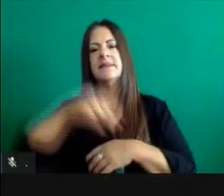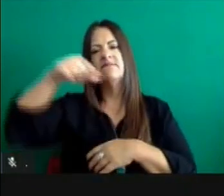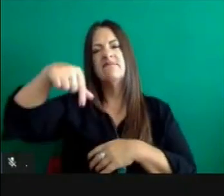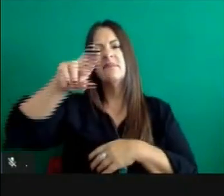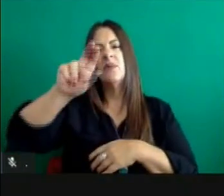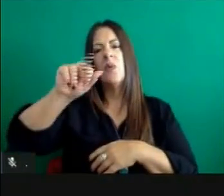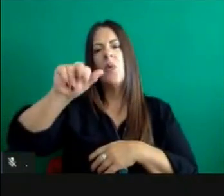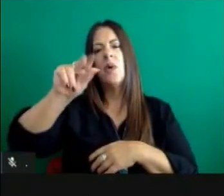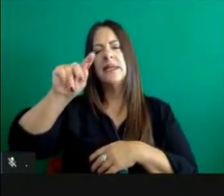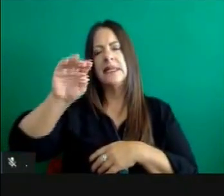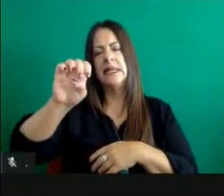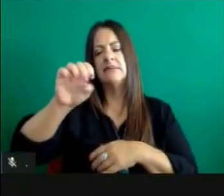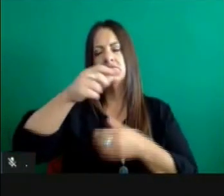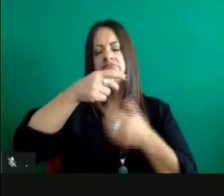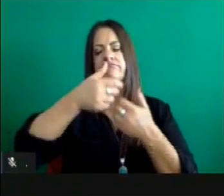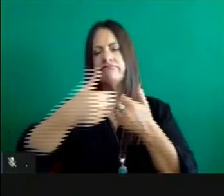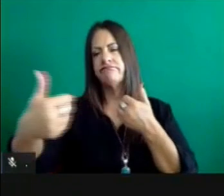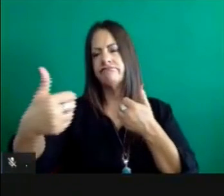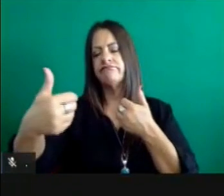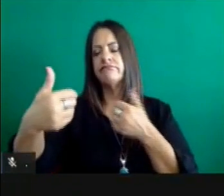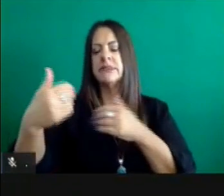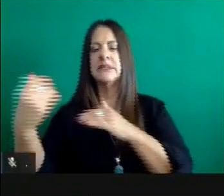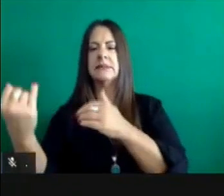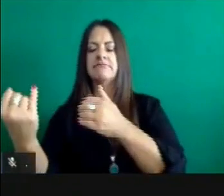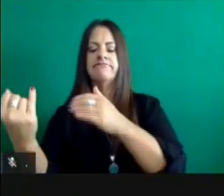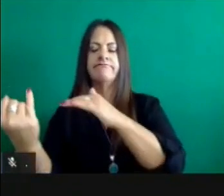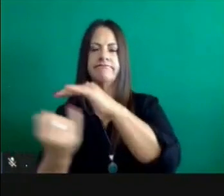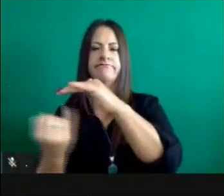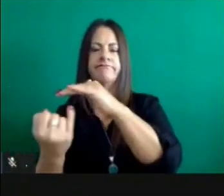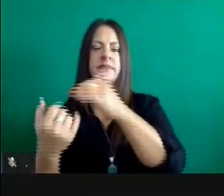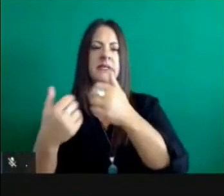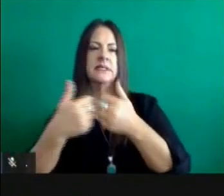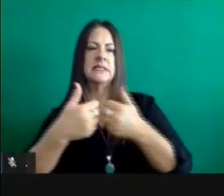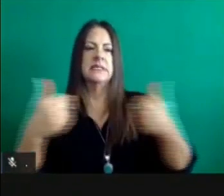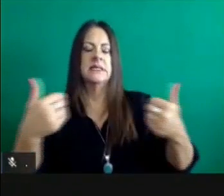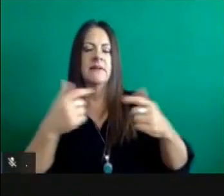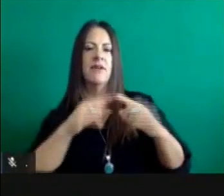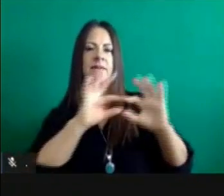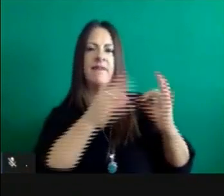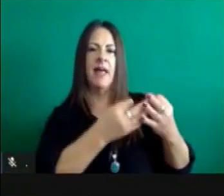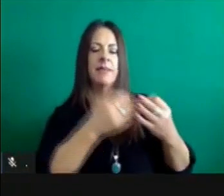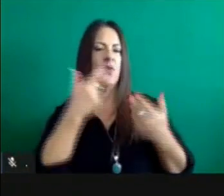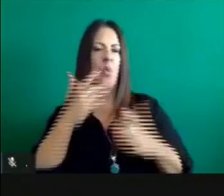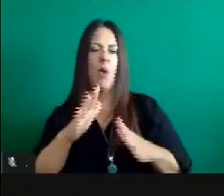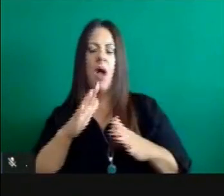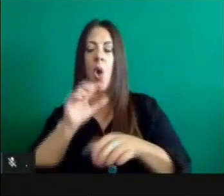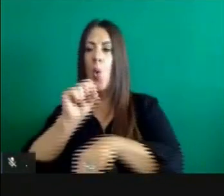A SAFER, MORE FEASIBLE OPTION FOR MANY CALIFORNIANS, BY HELPING SECURE A HOTEL ROOM FOR